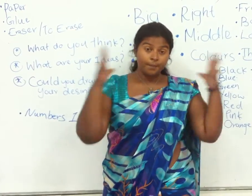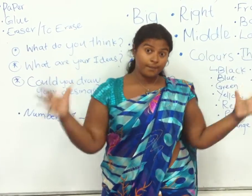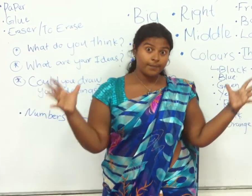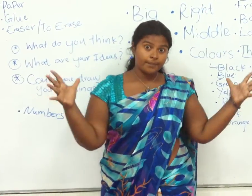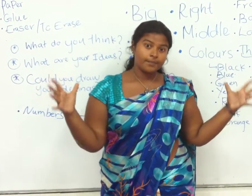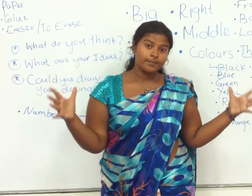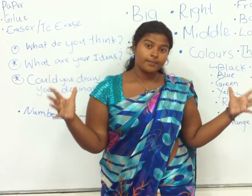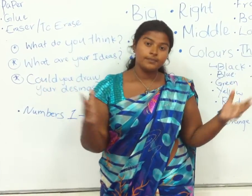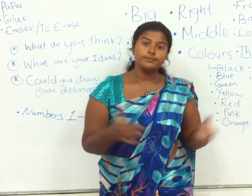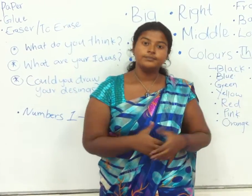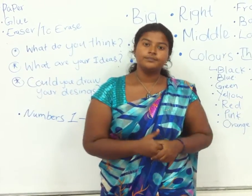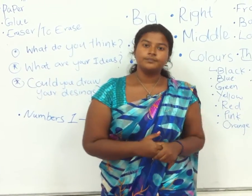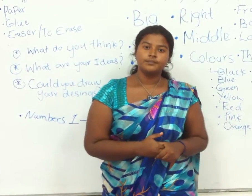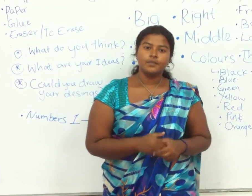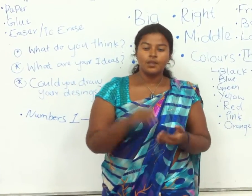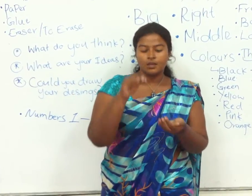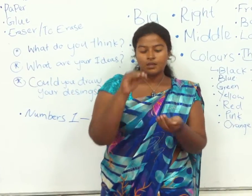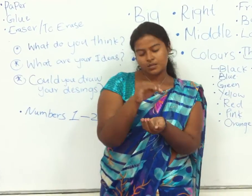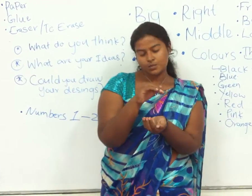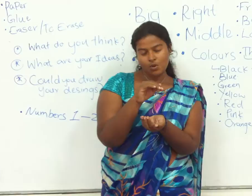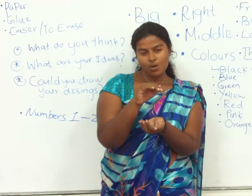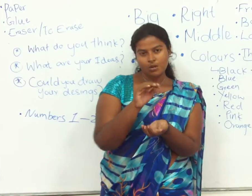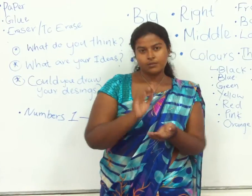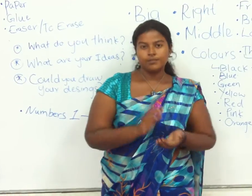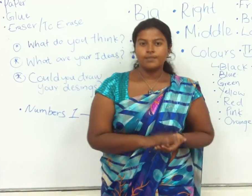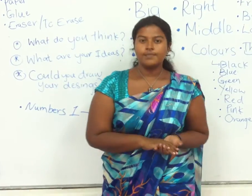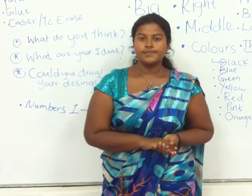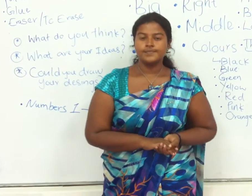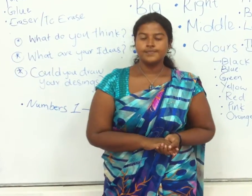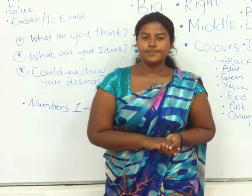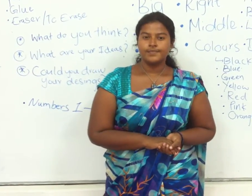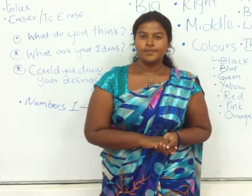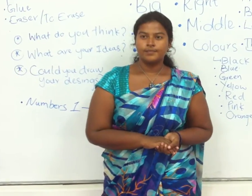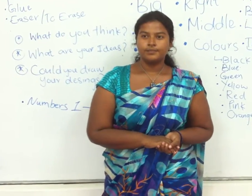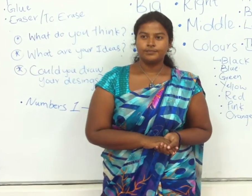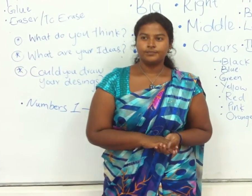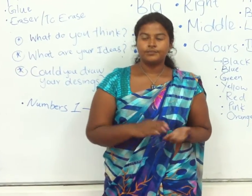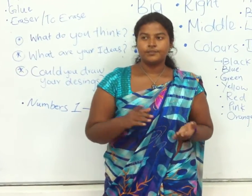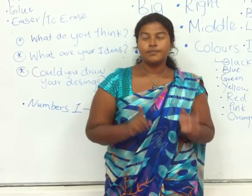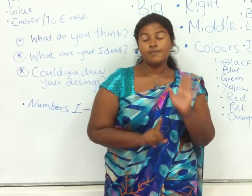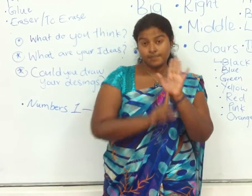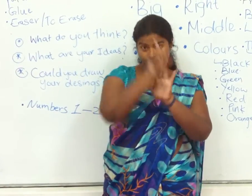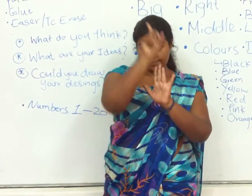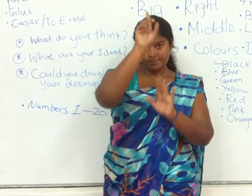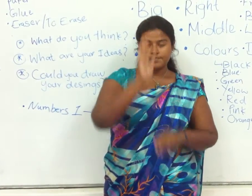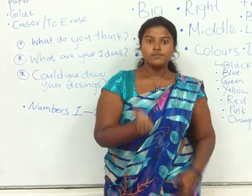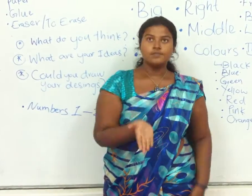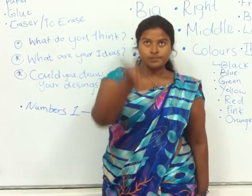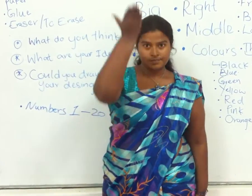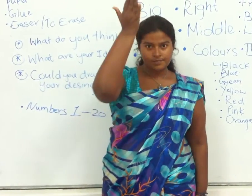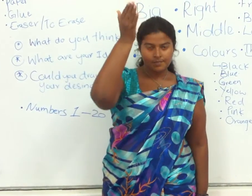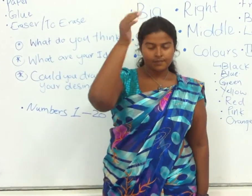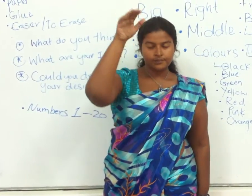big small up